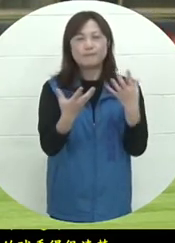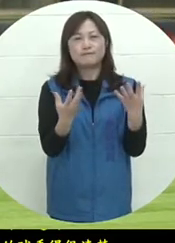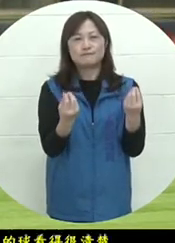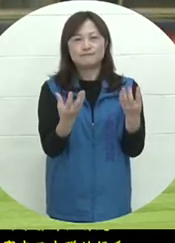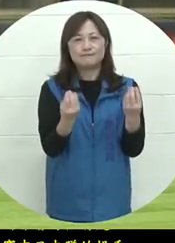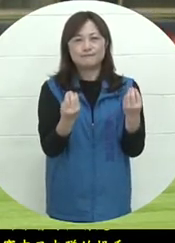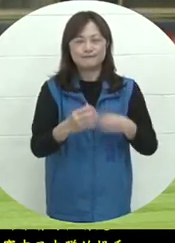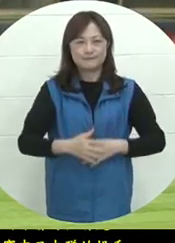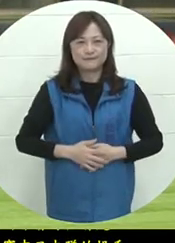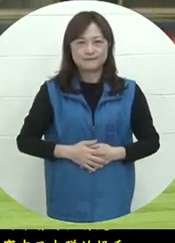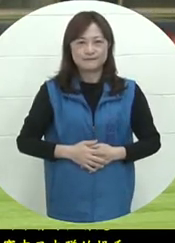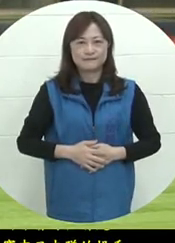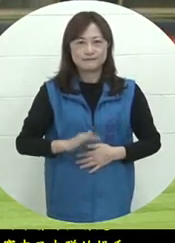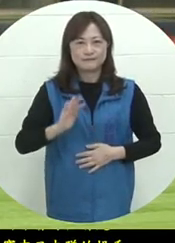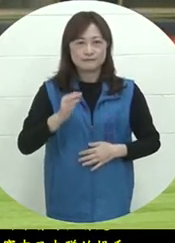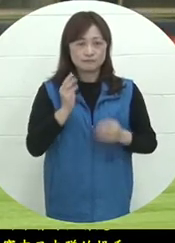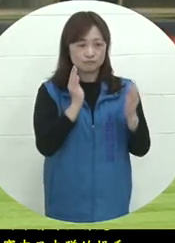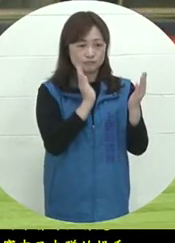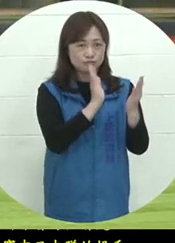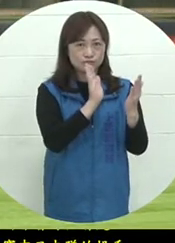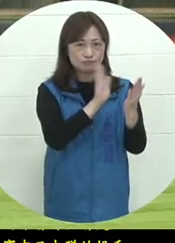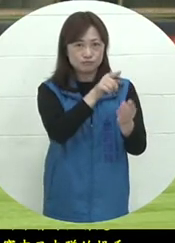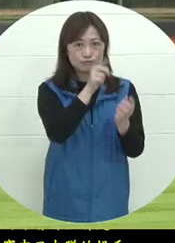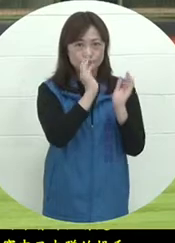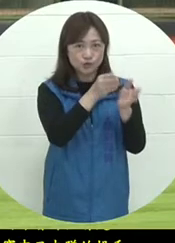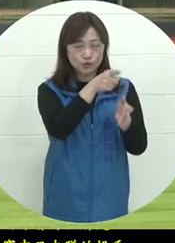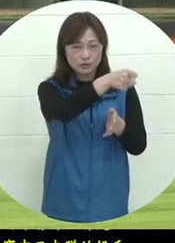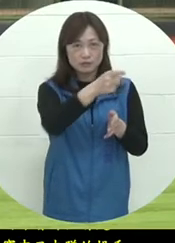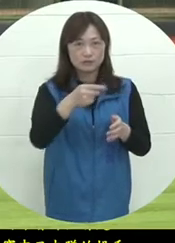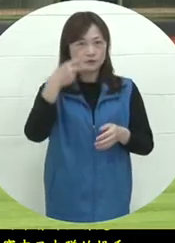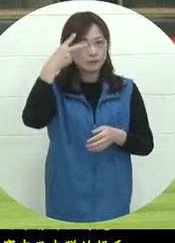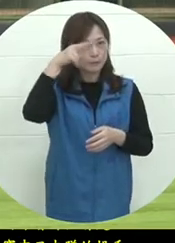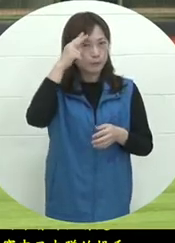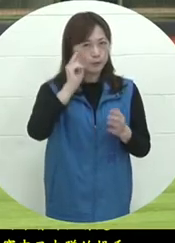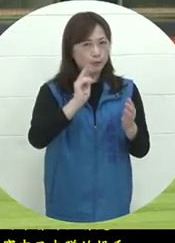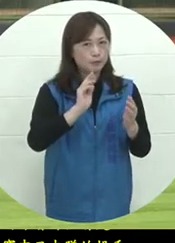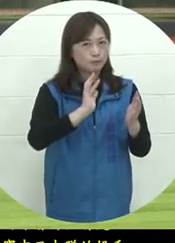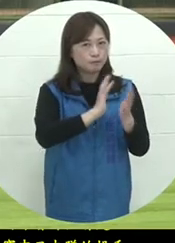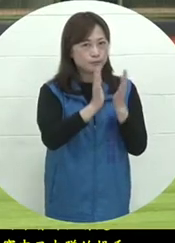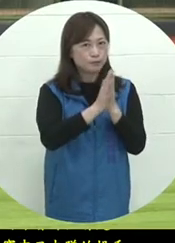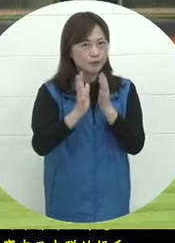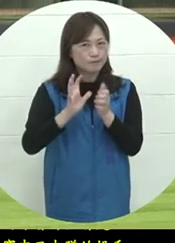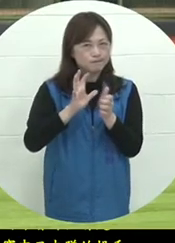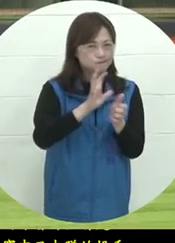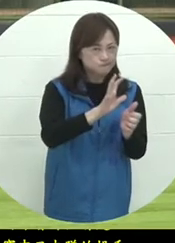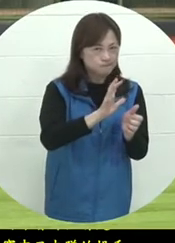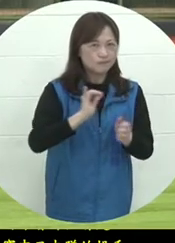, but the overall suppression of the Mexican team is also very good. In today's game, let's see if it is Oda. He